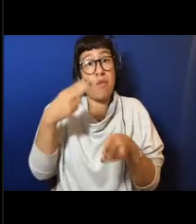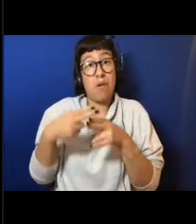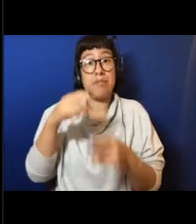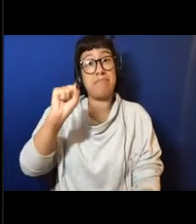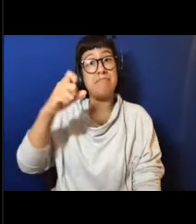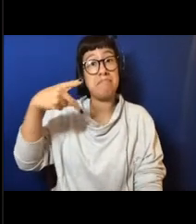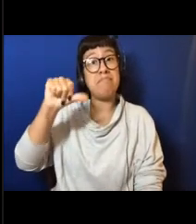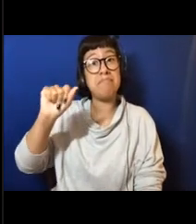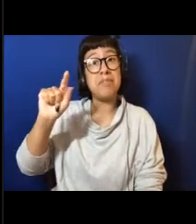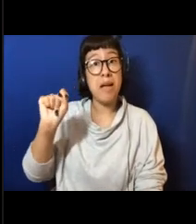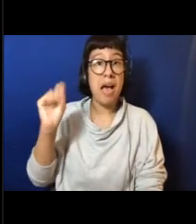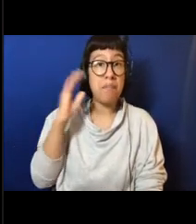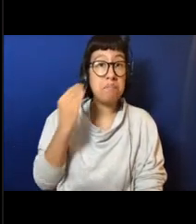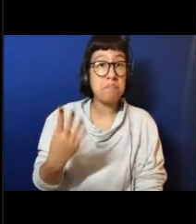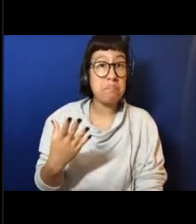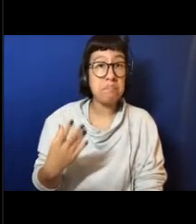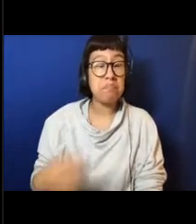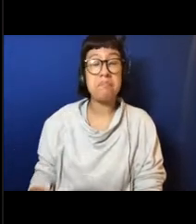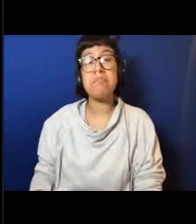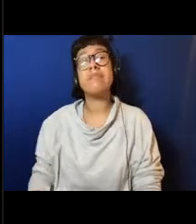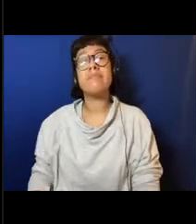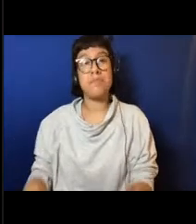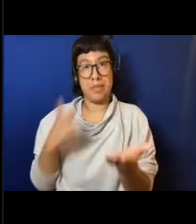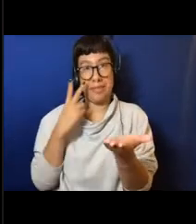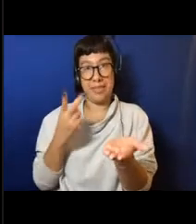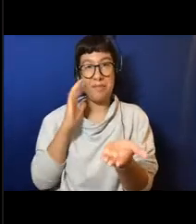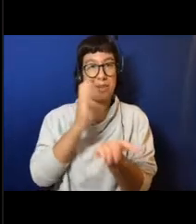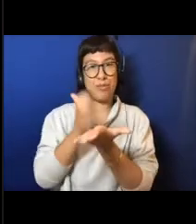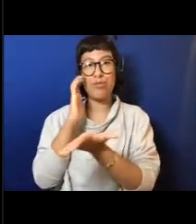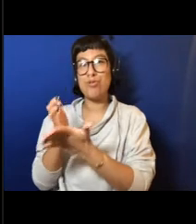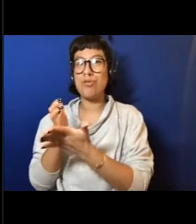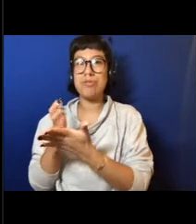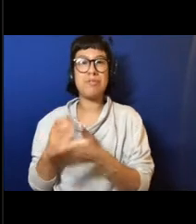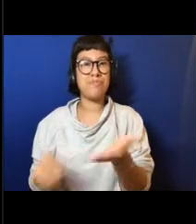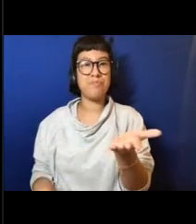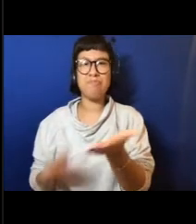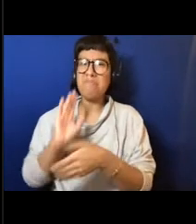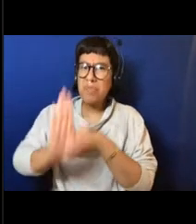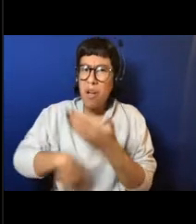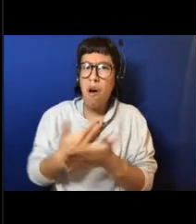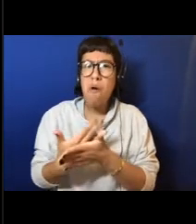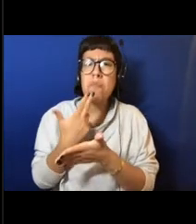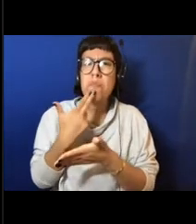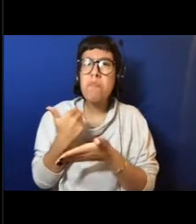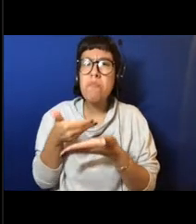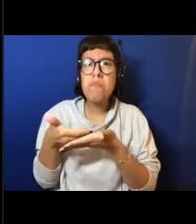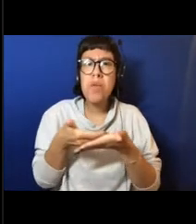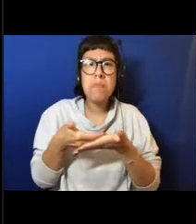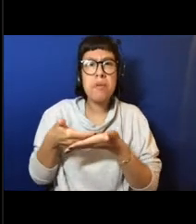It's good thing to remember. And you can see here, these are all little oyster babies that have settled.